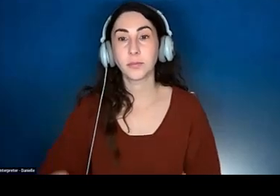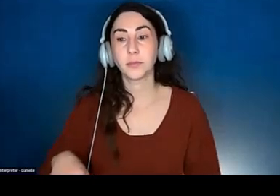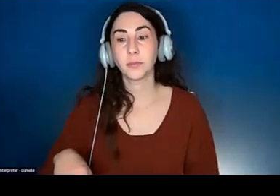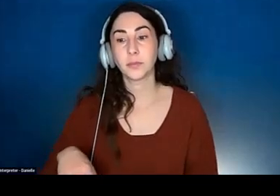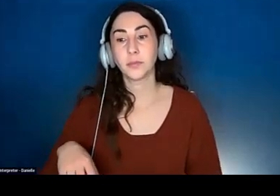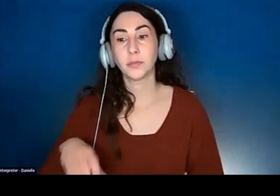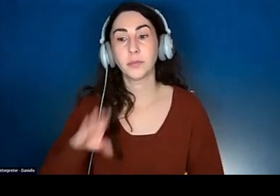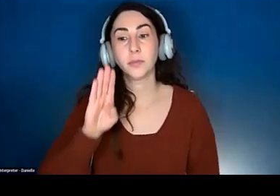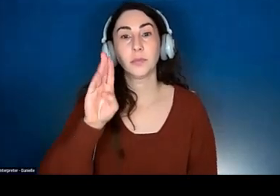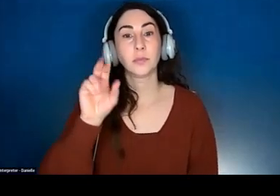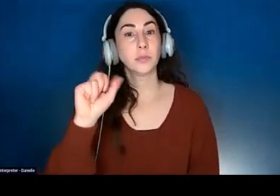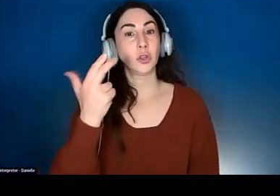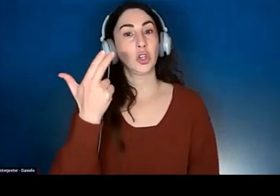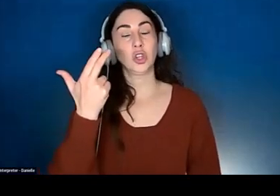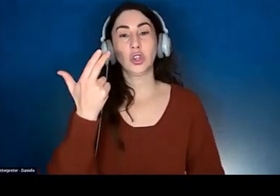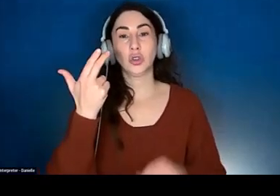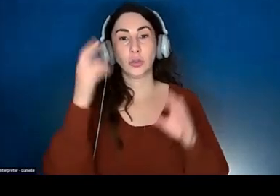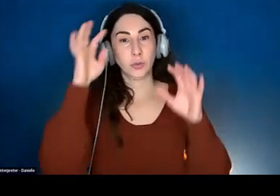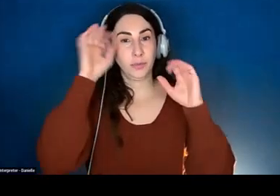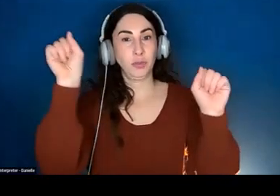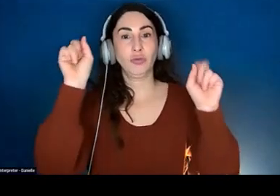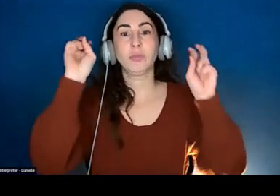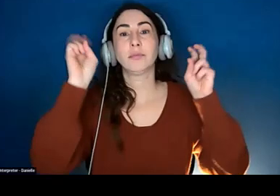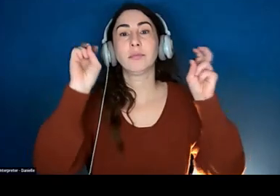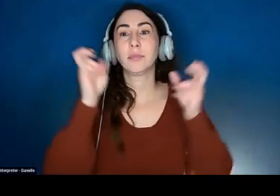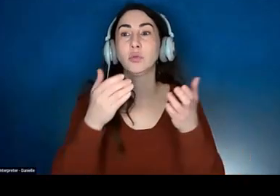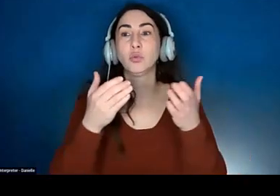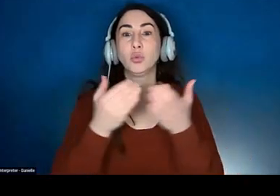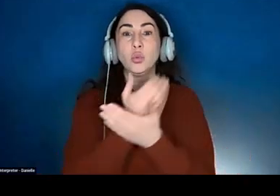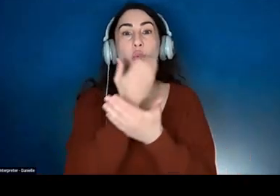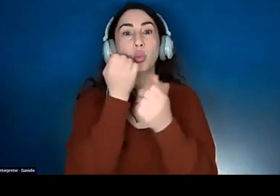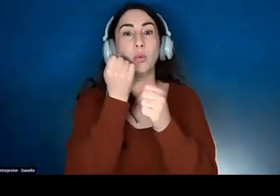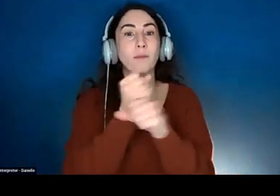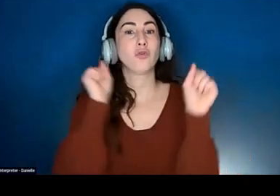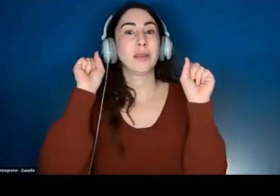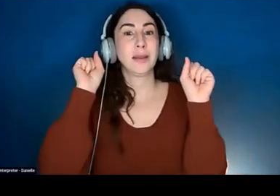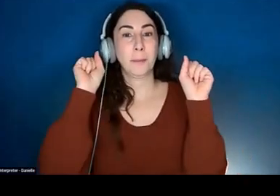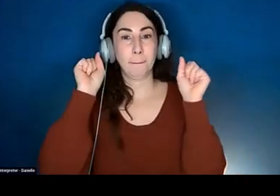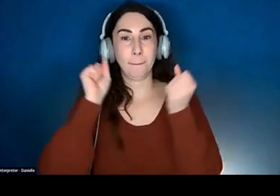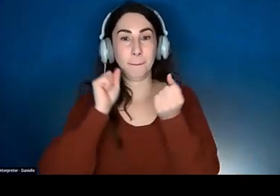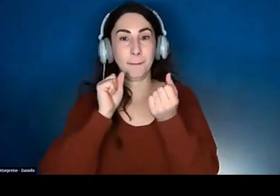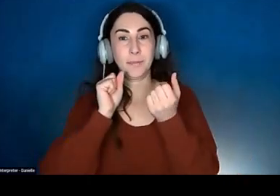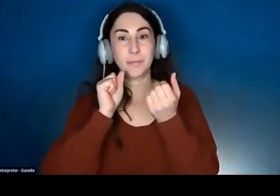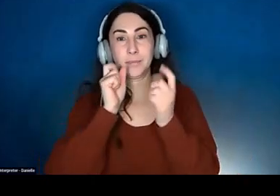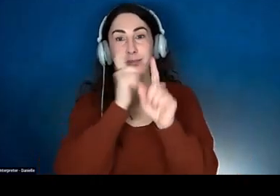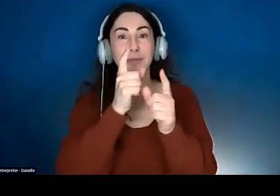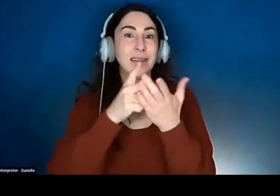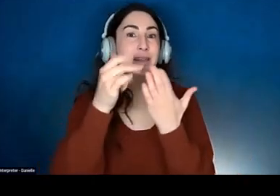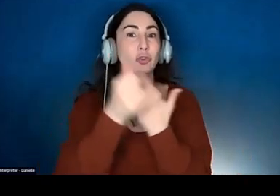New Freedom Initiative that was funding grants to